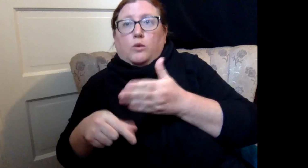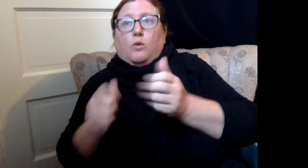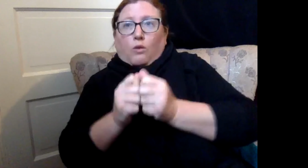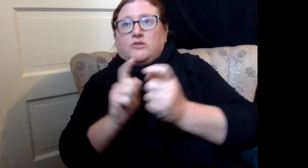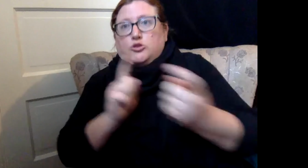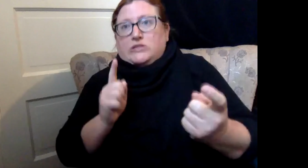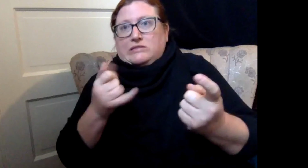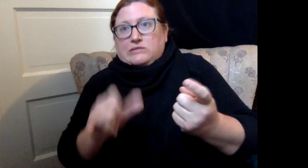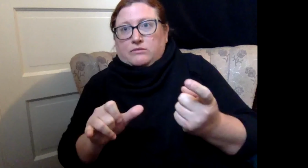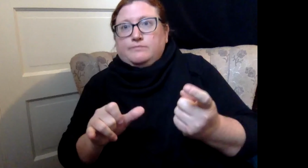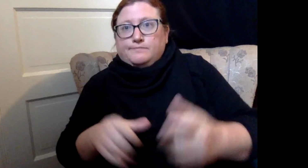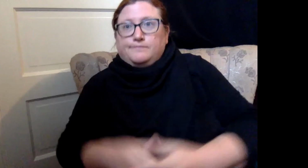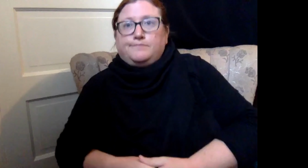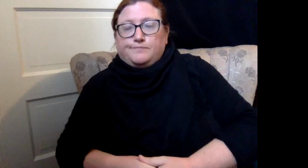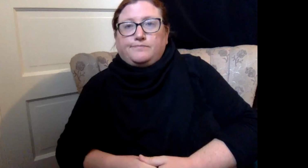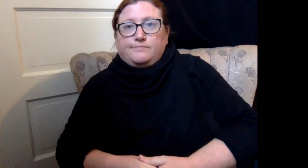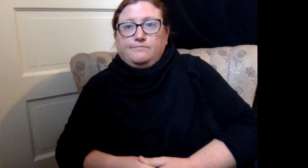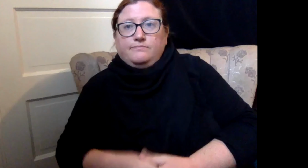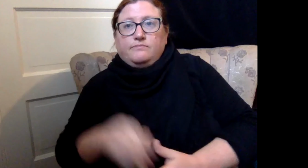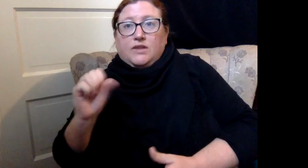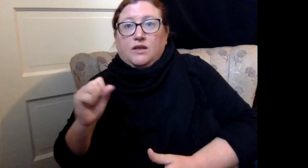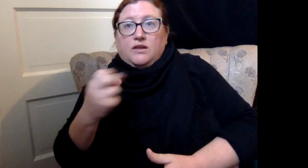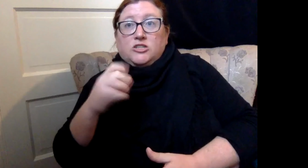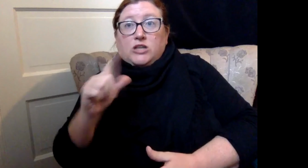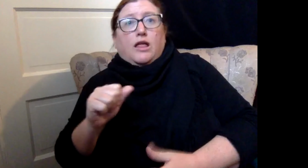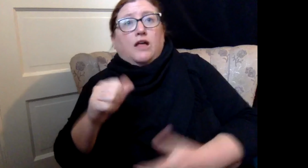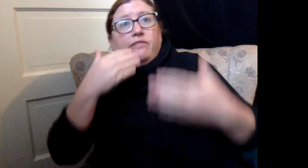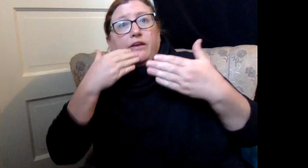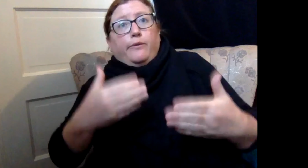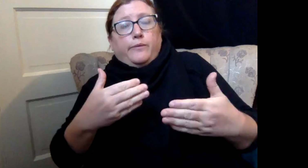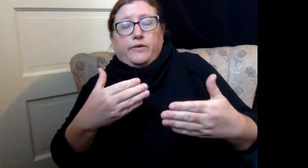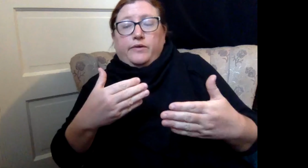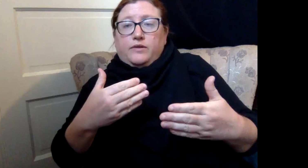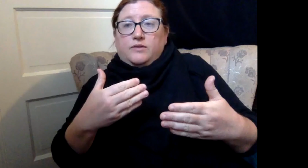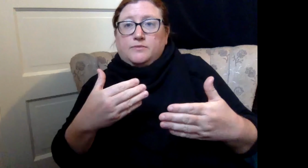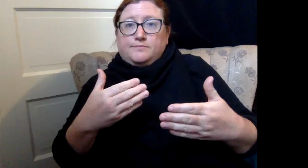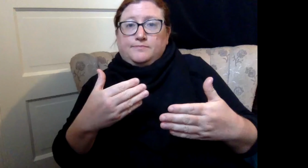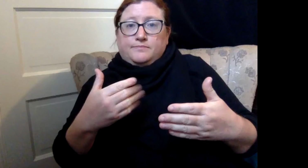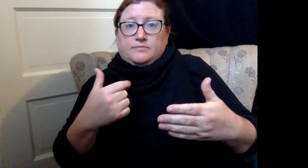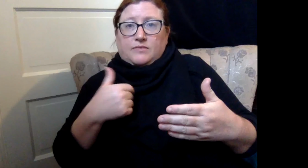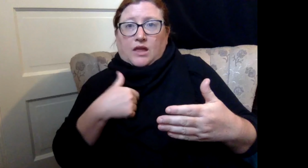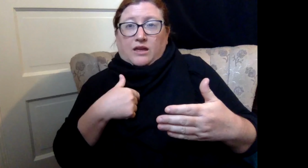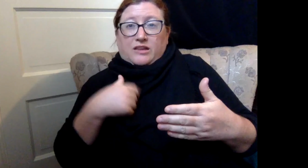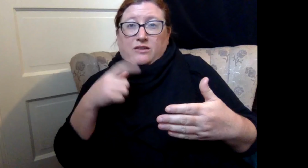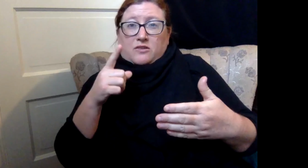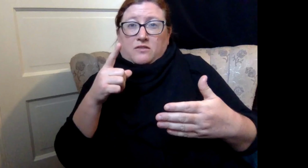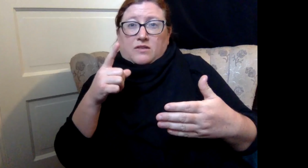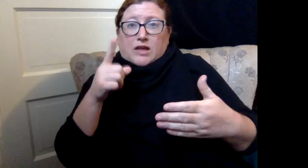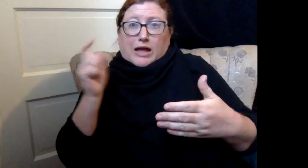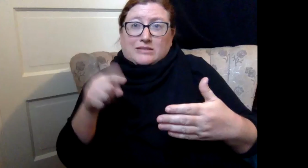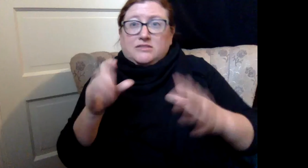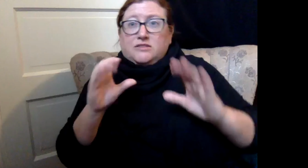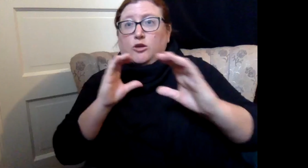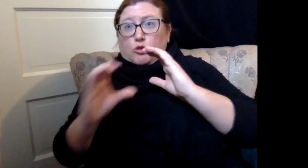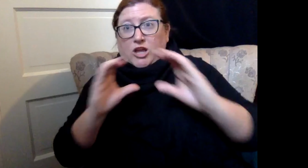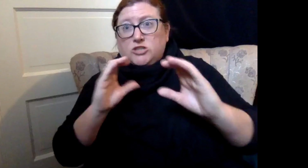the quarter.